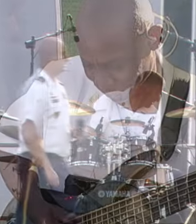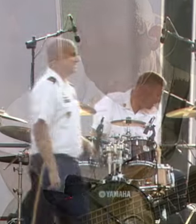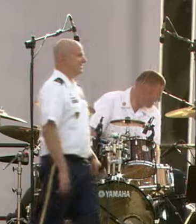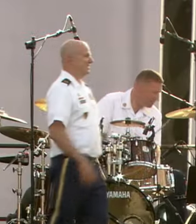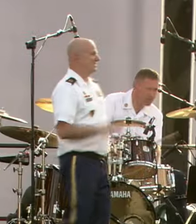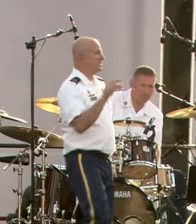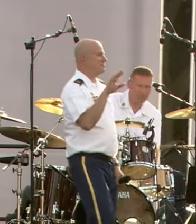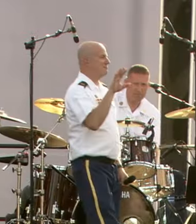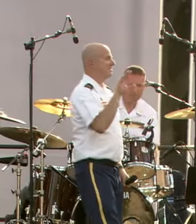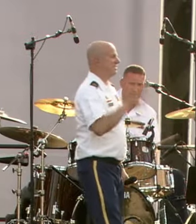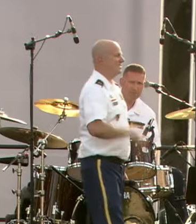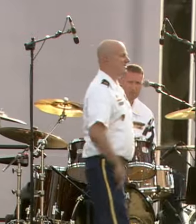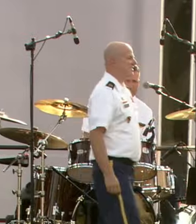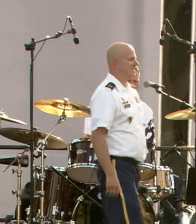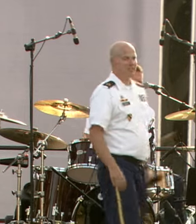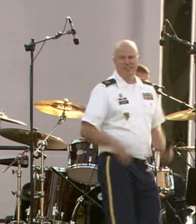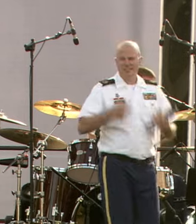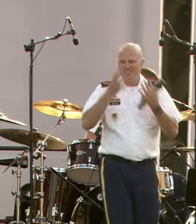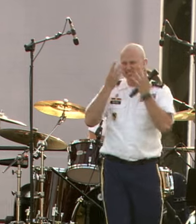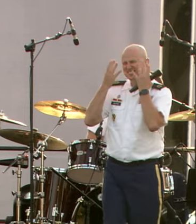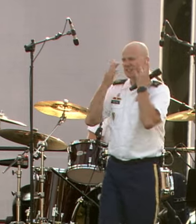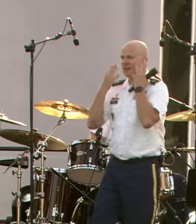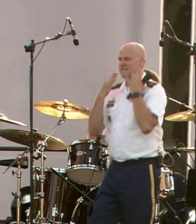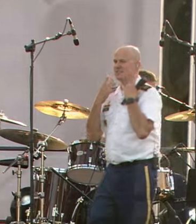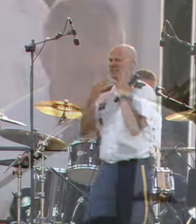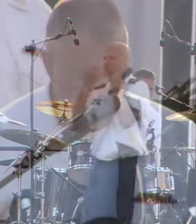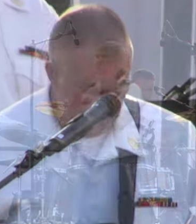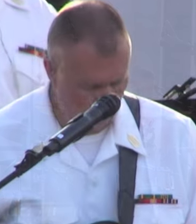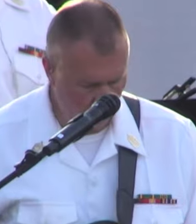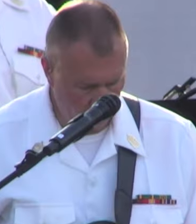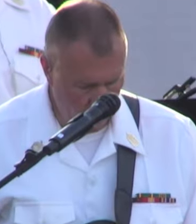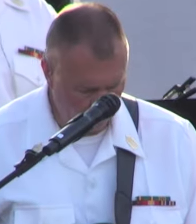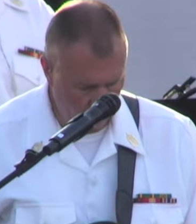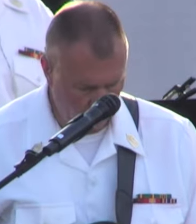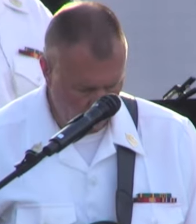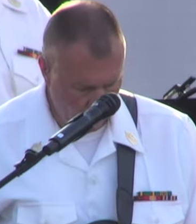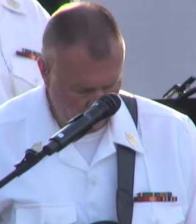Male Speaker: Ladies and gentleman, on vocals first class, [unintelligible]. You've been listening to Free Country